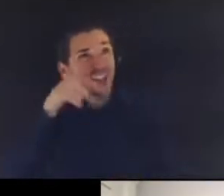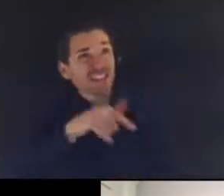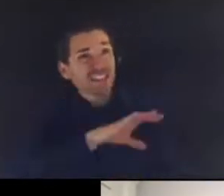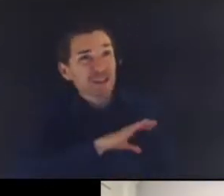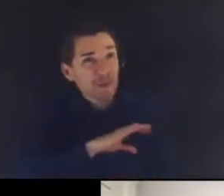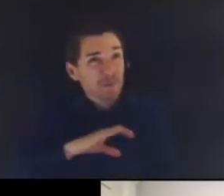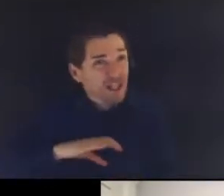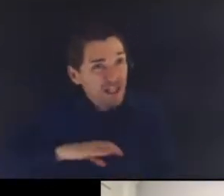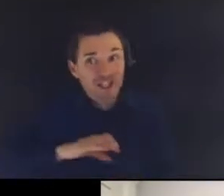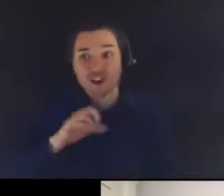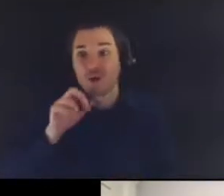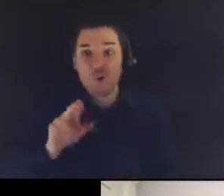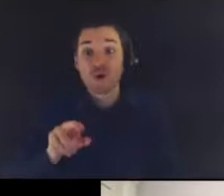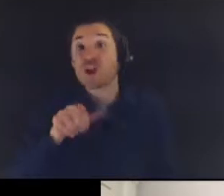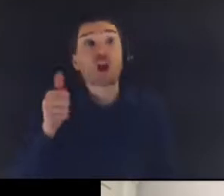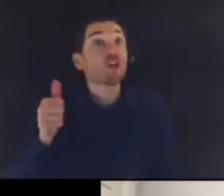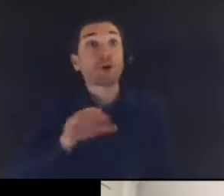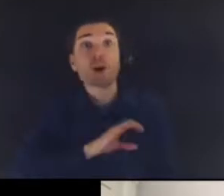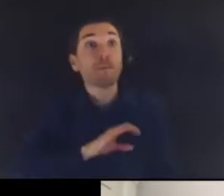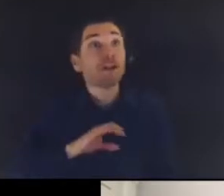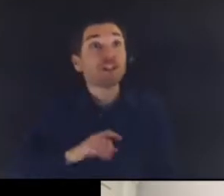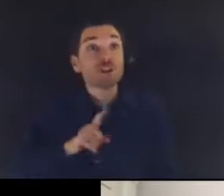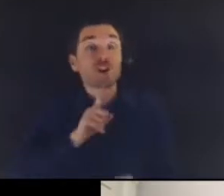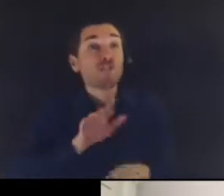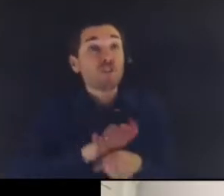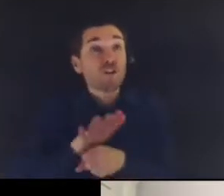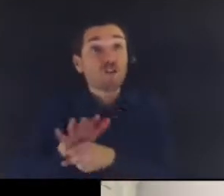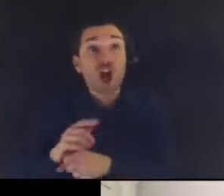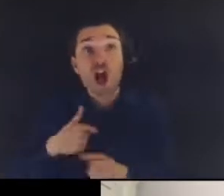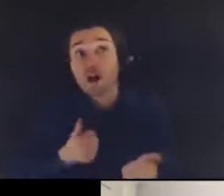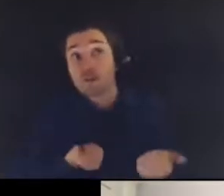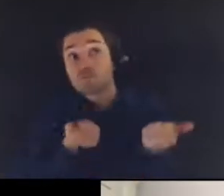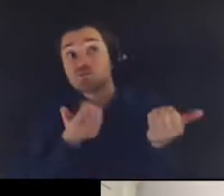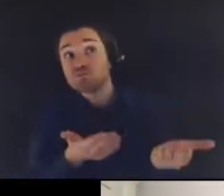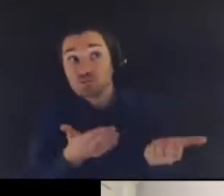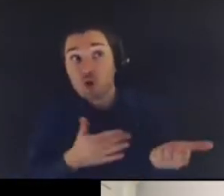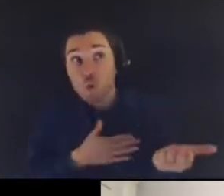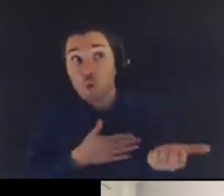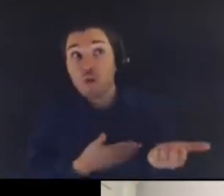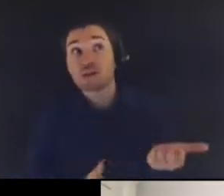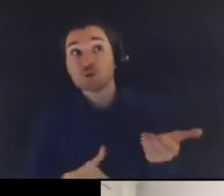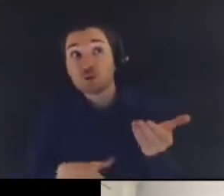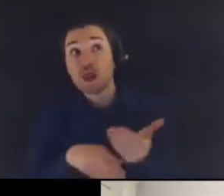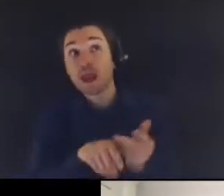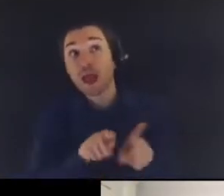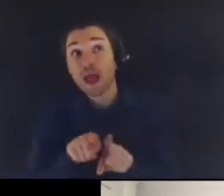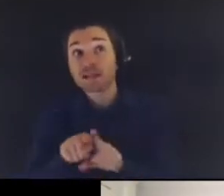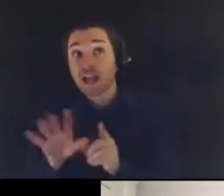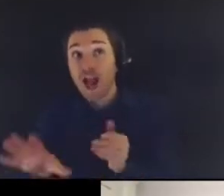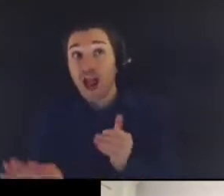full, I will offer to be added as an extra person that will be serving on that board.